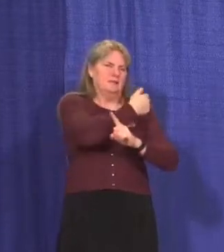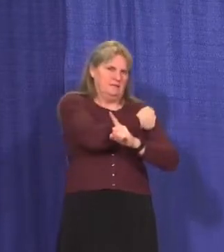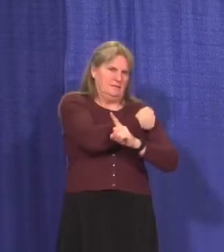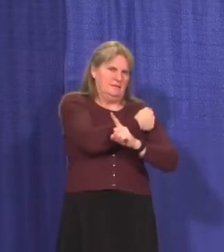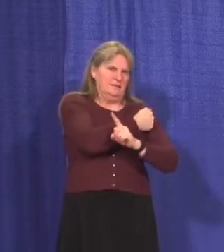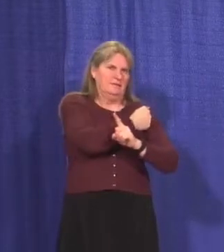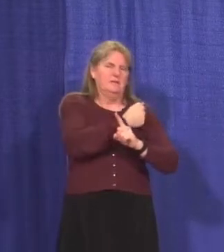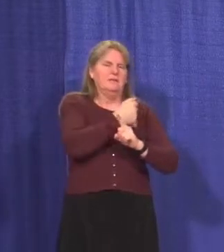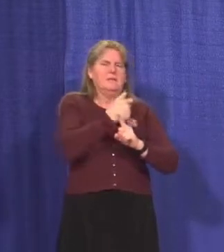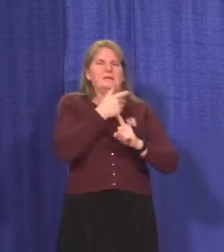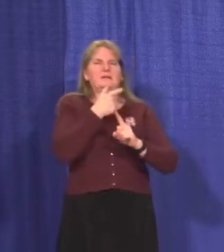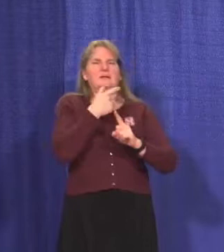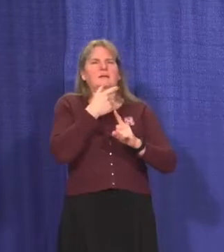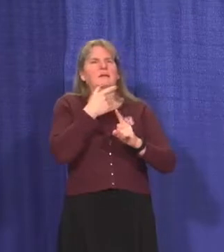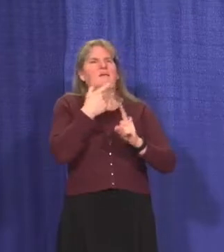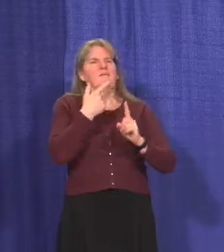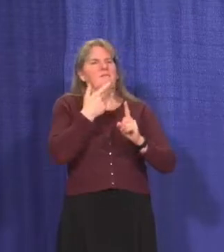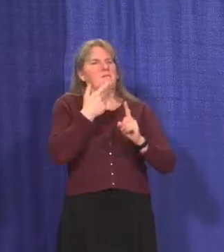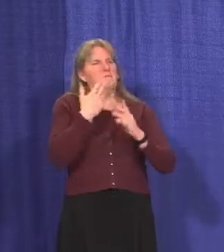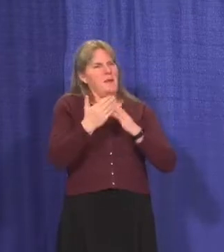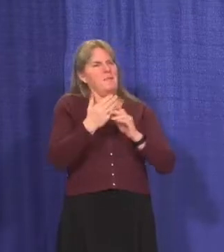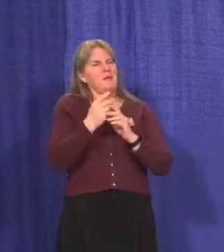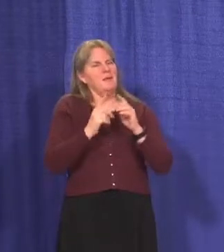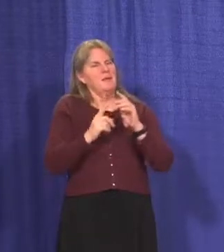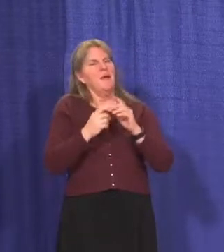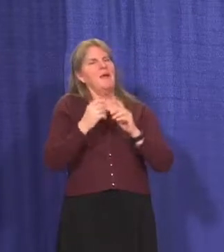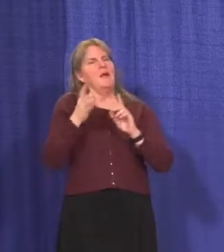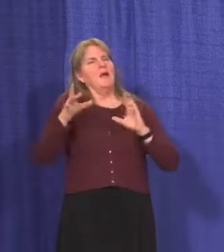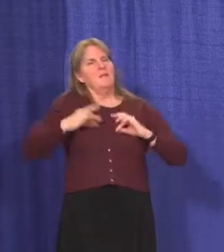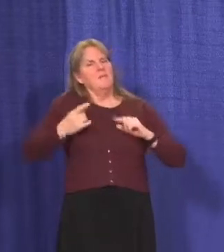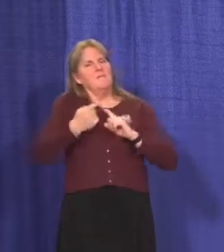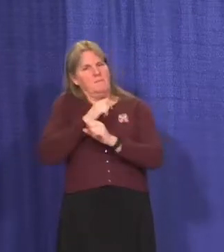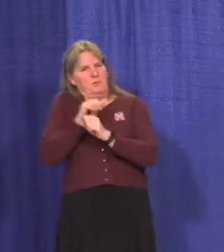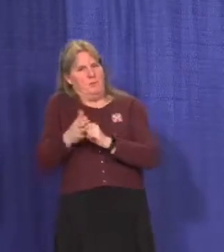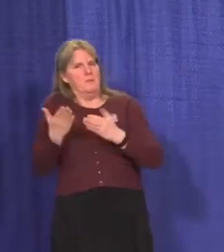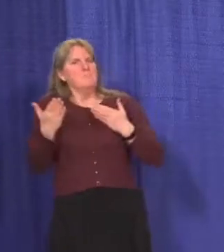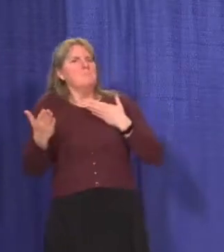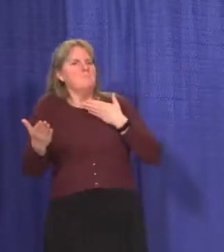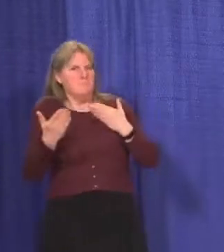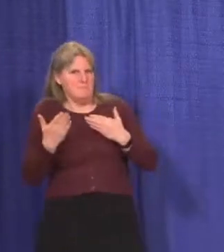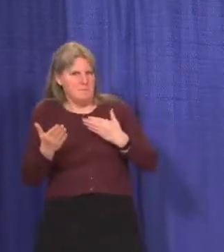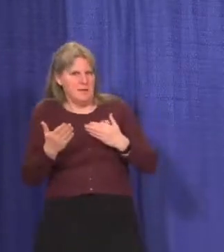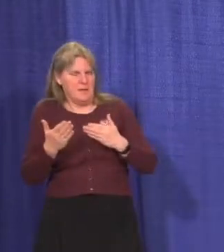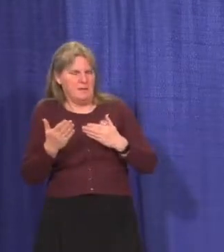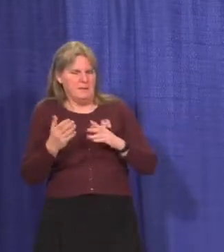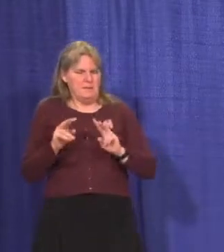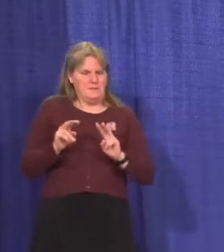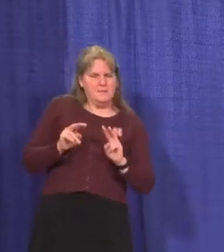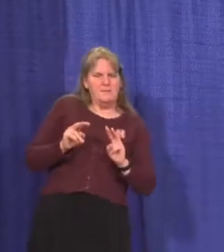are longer-lasting. It is those kind of red light symptoms that we have previously